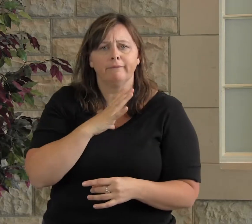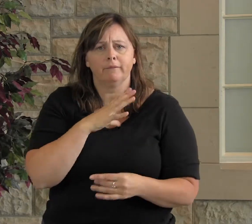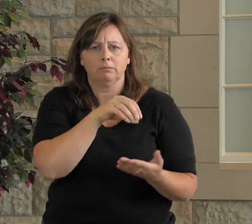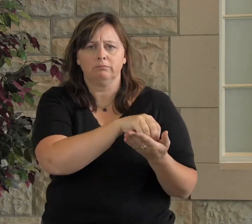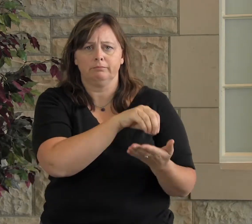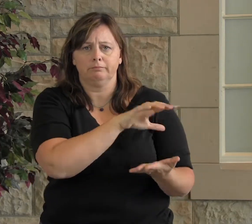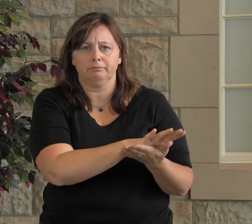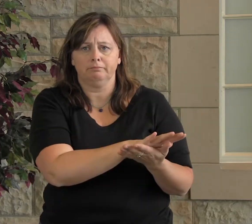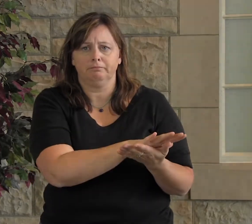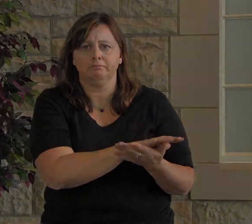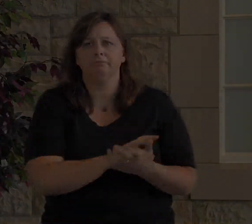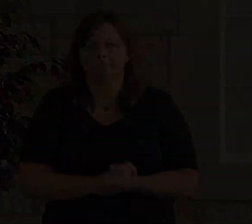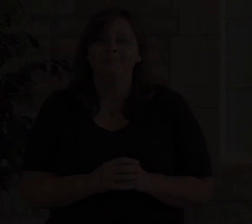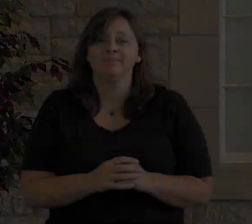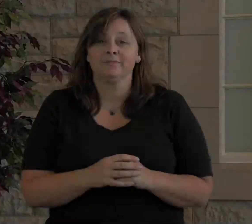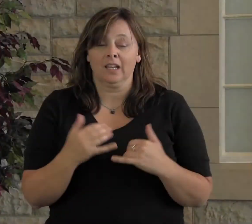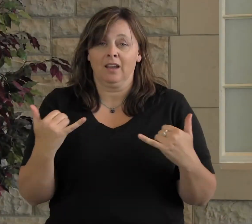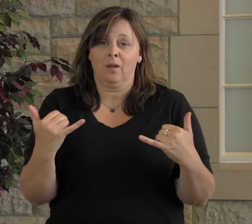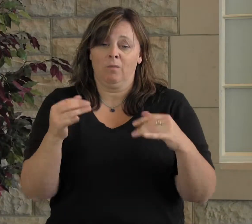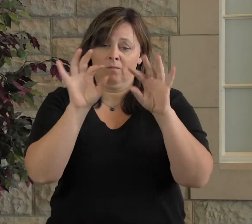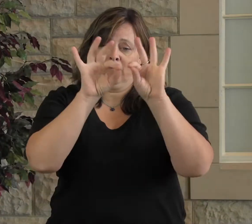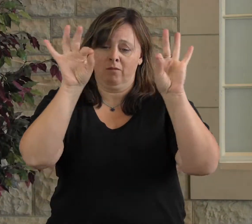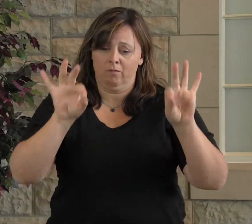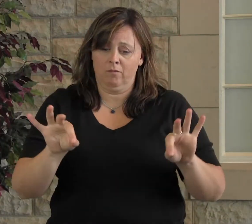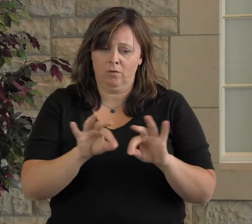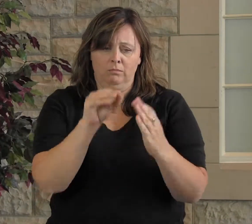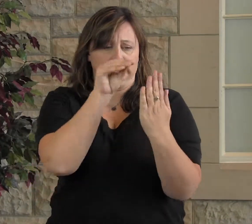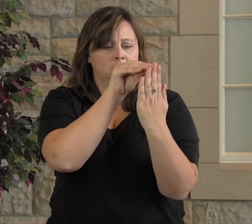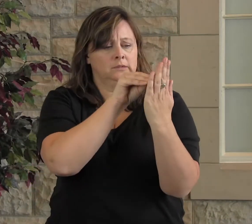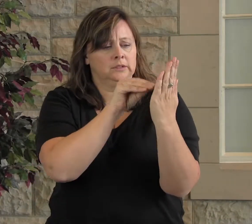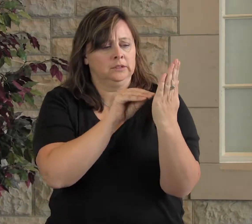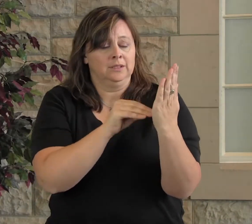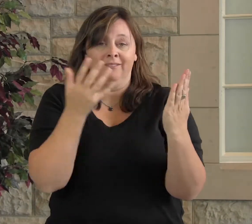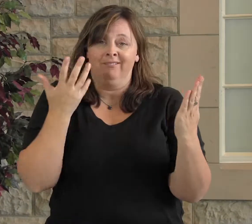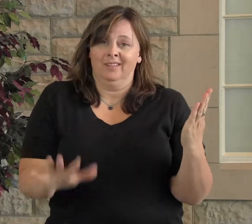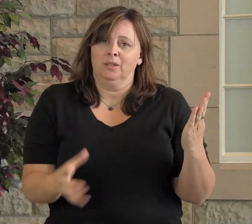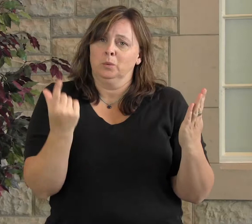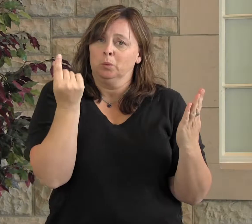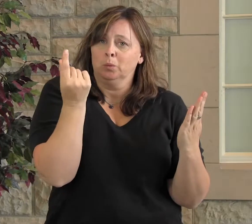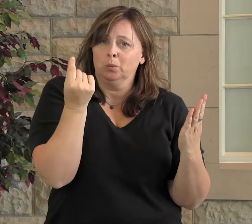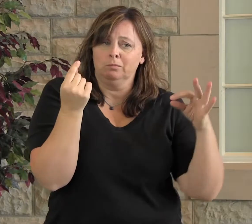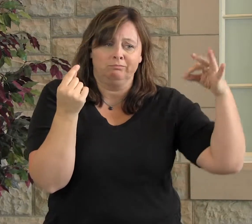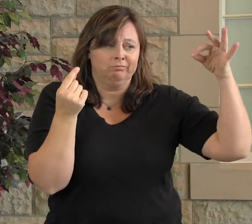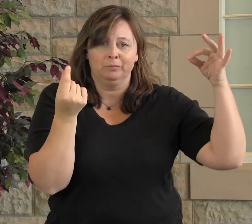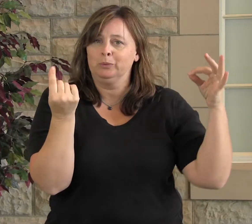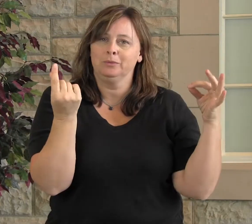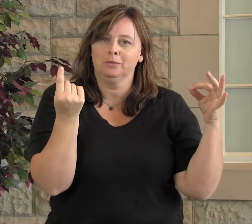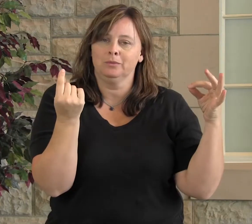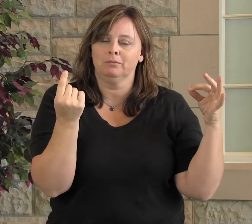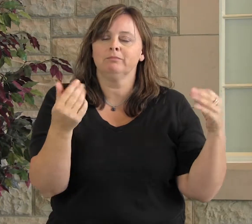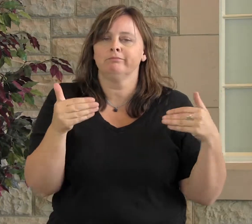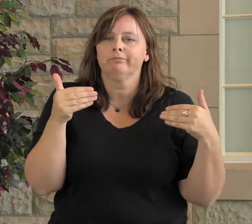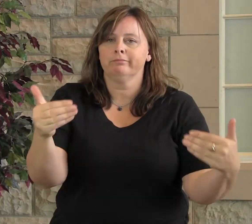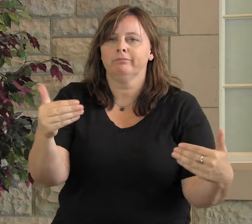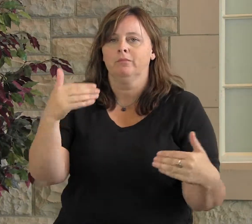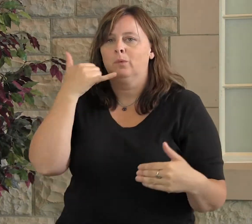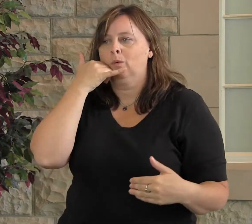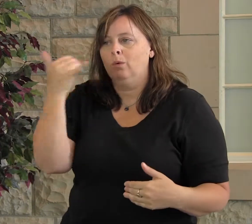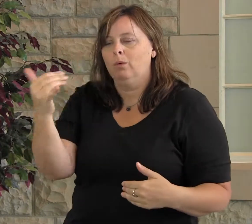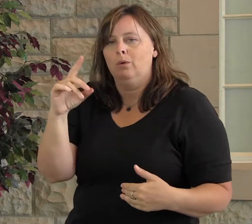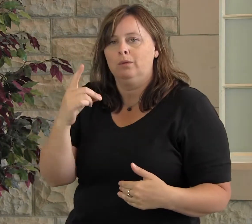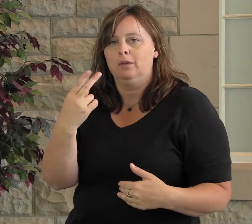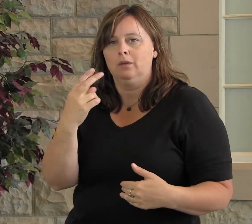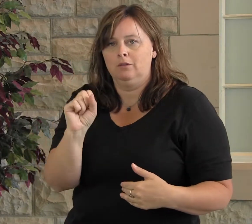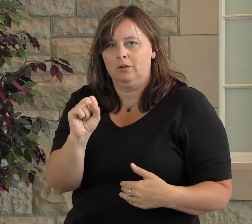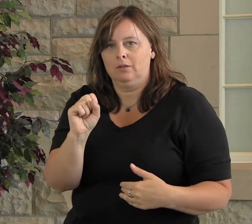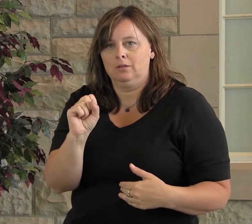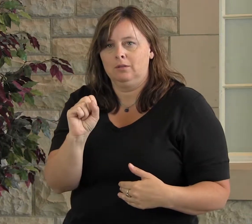or "I saw this information." After you have completed the form, you want to go ahead and call DHS.